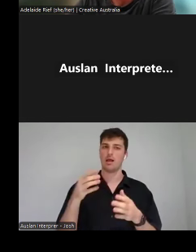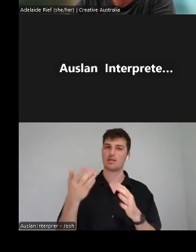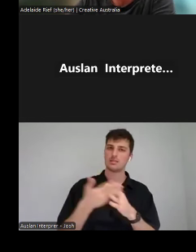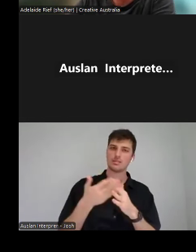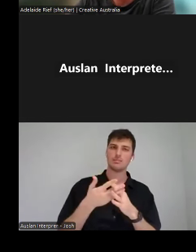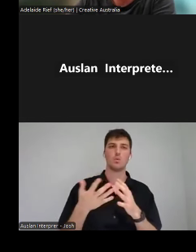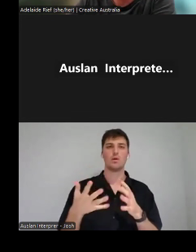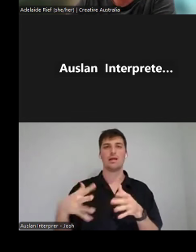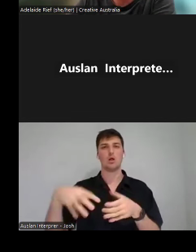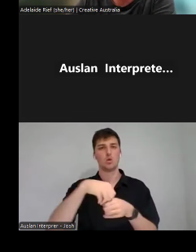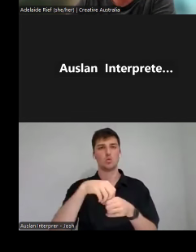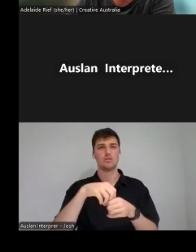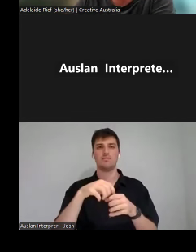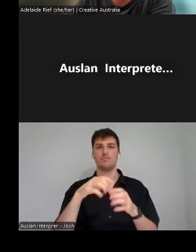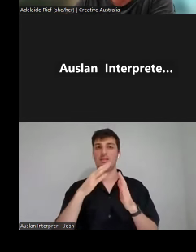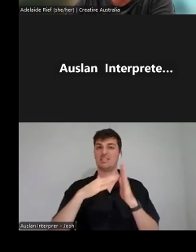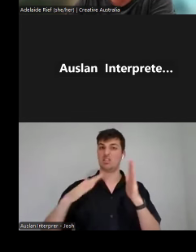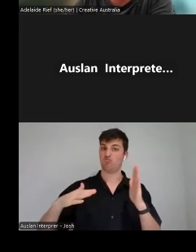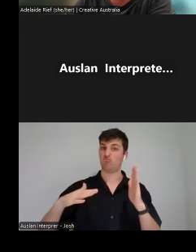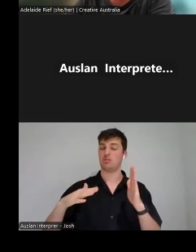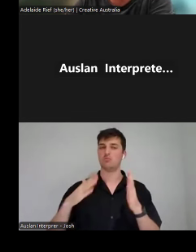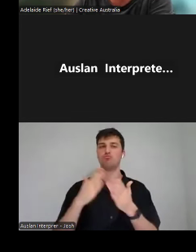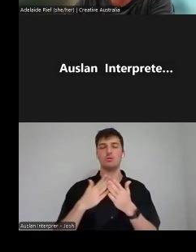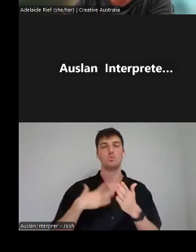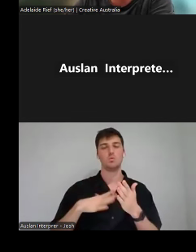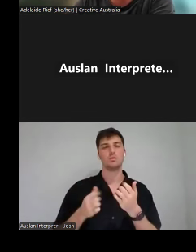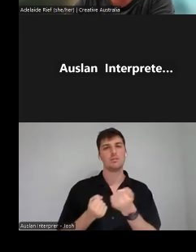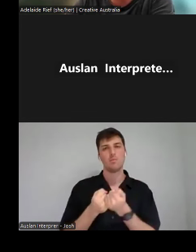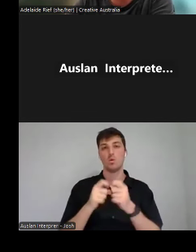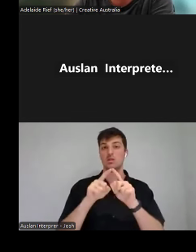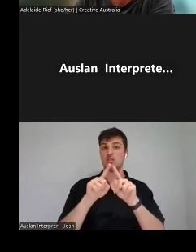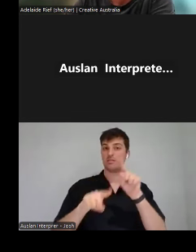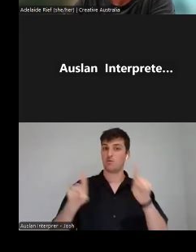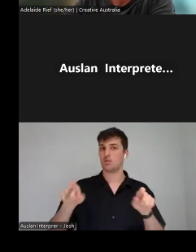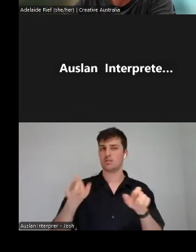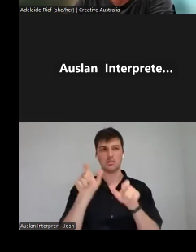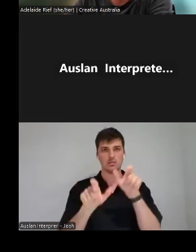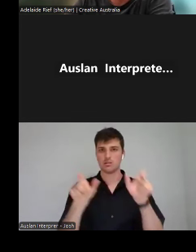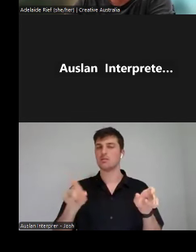This opportunity is really about supporting diverse individuals to take on company Director